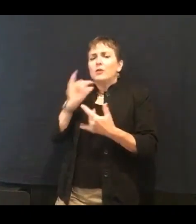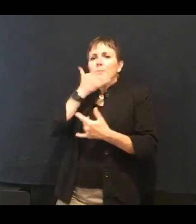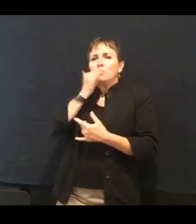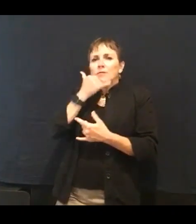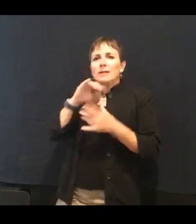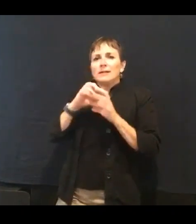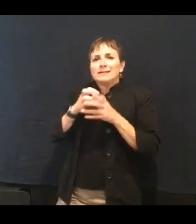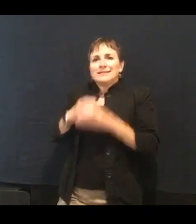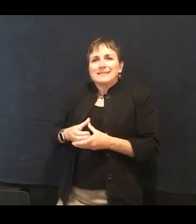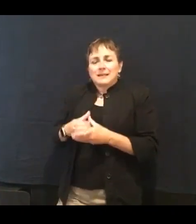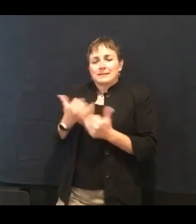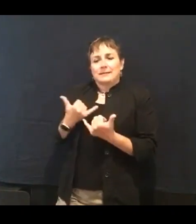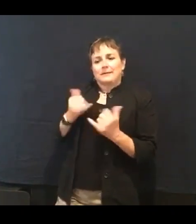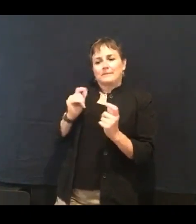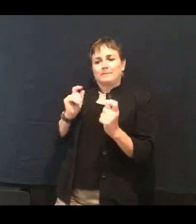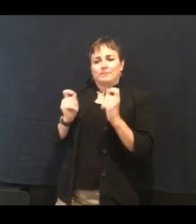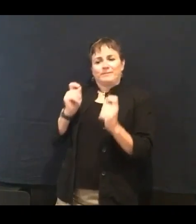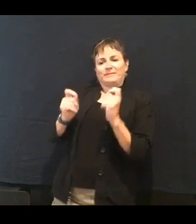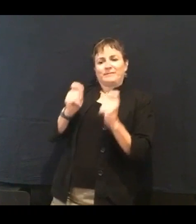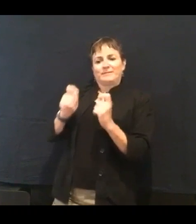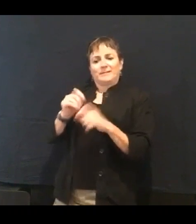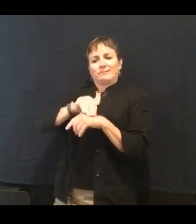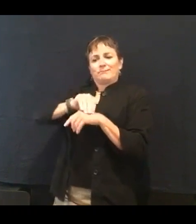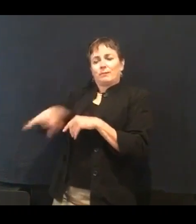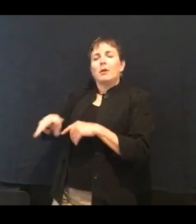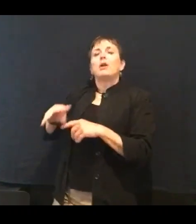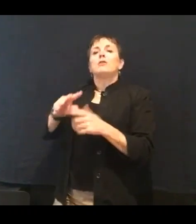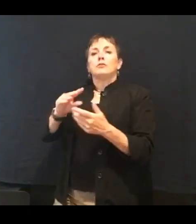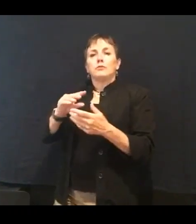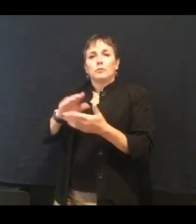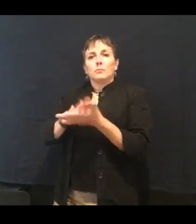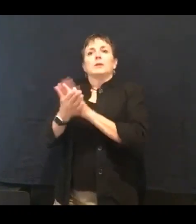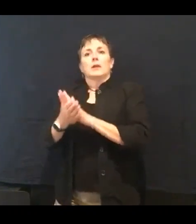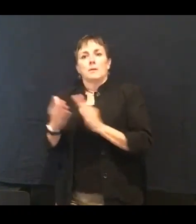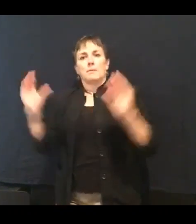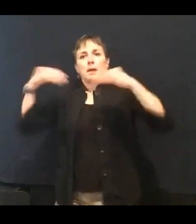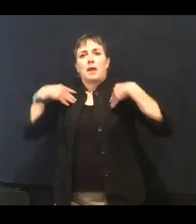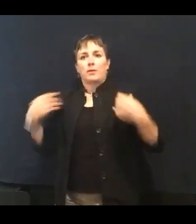to achieve this. Scientists must design a vector, typically a virus that,